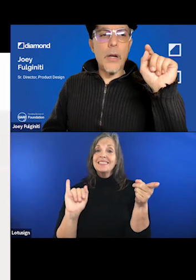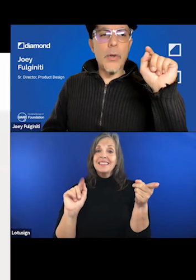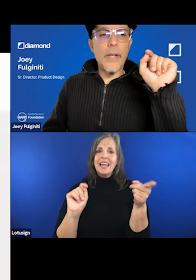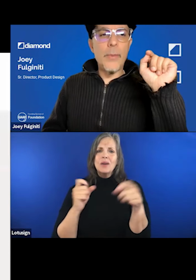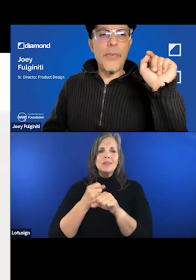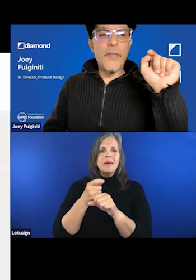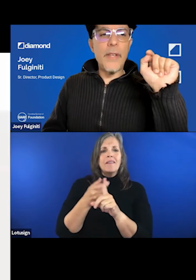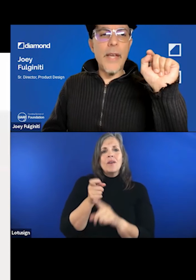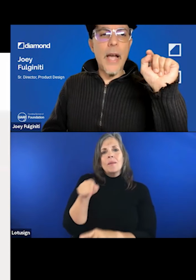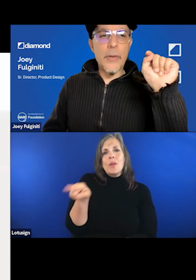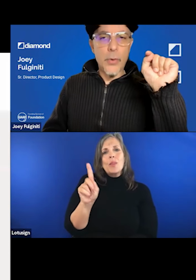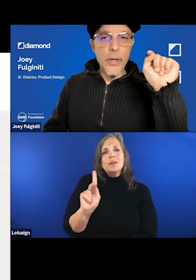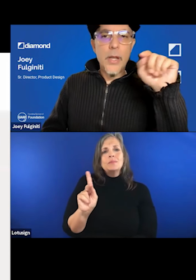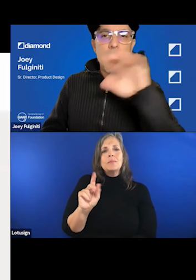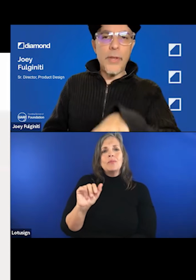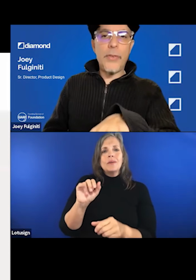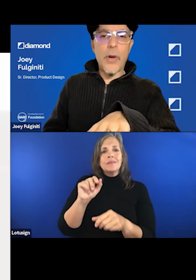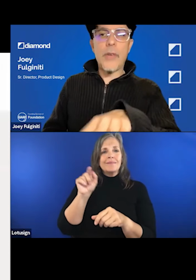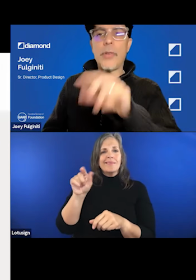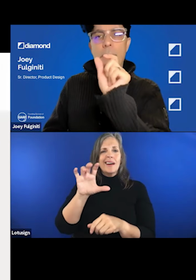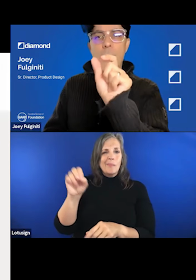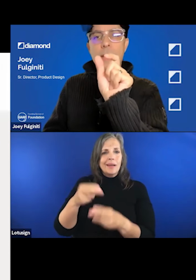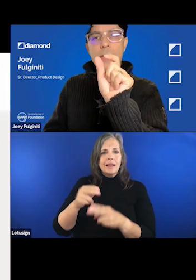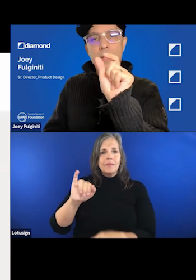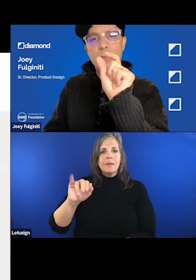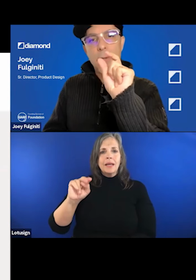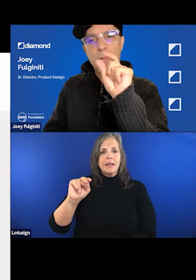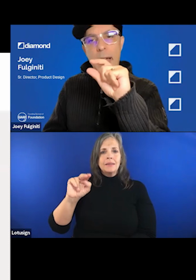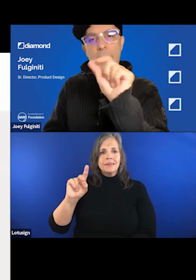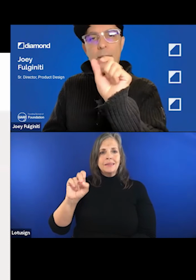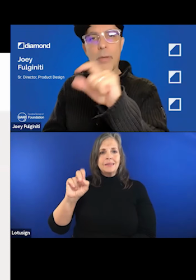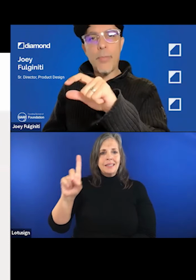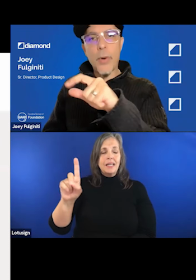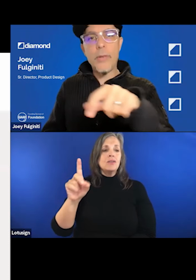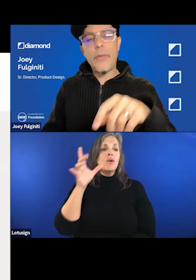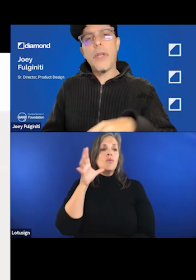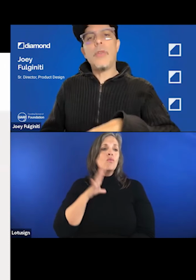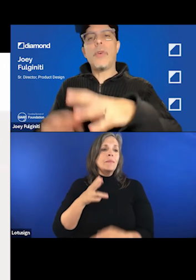girl named Stephanie Hagerdorn this is awesome they made these little tags into components so